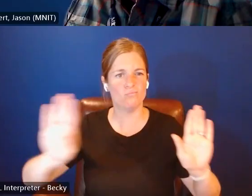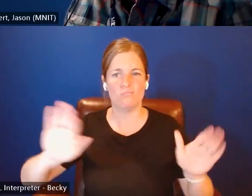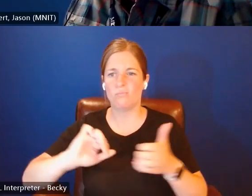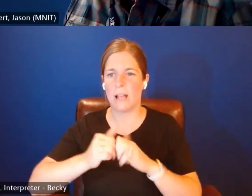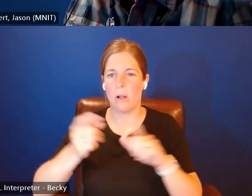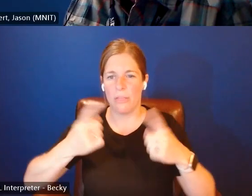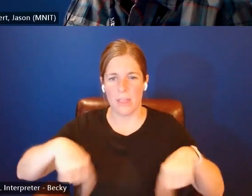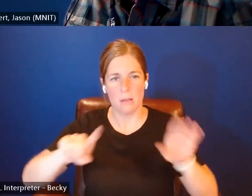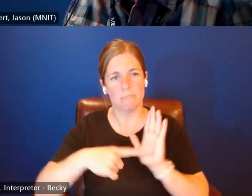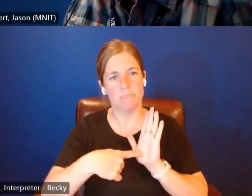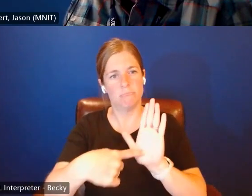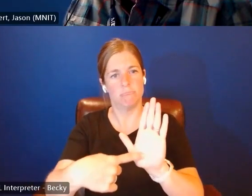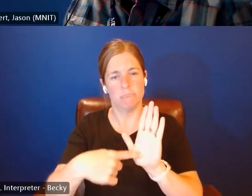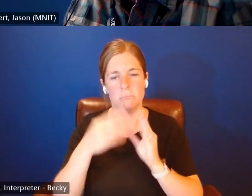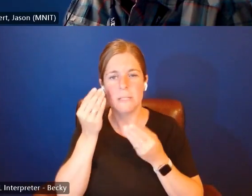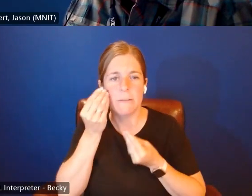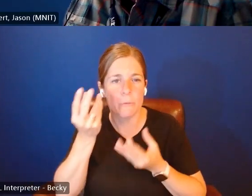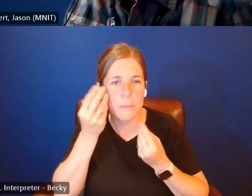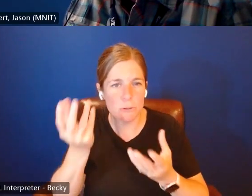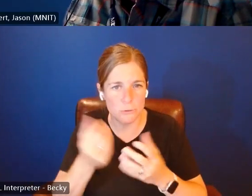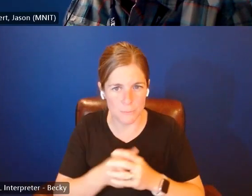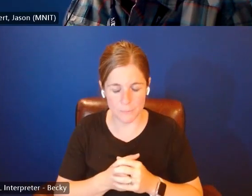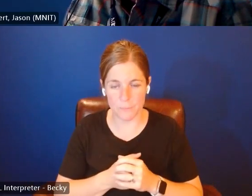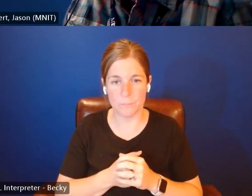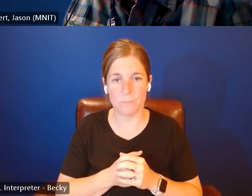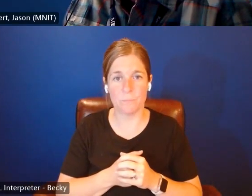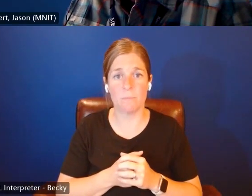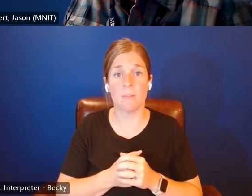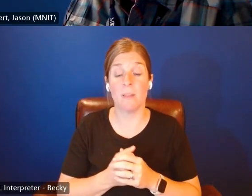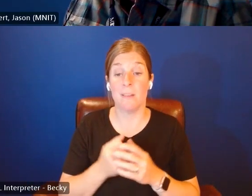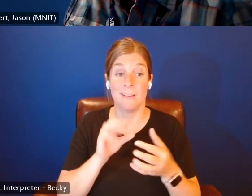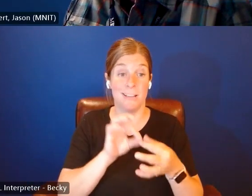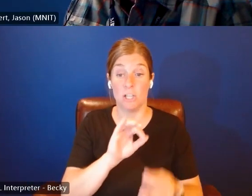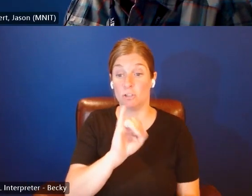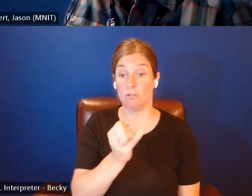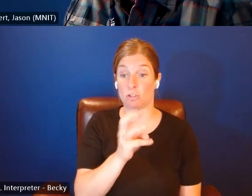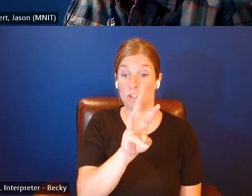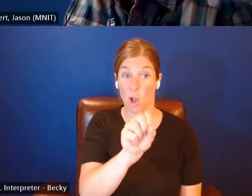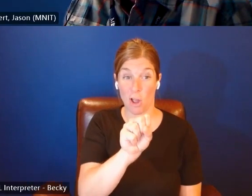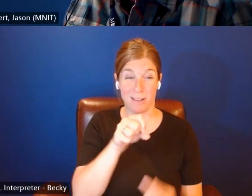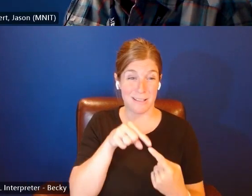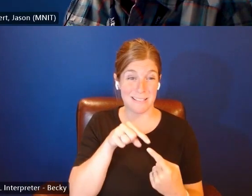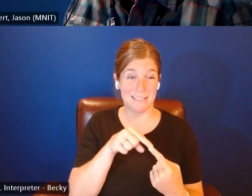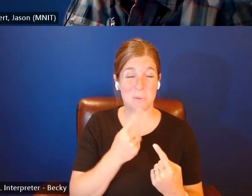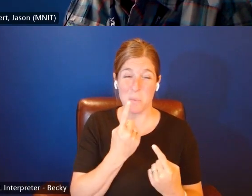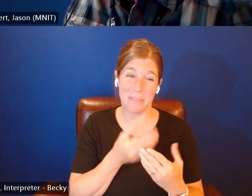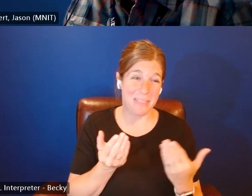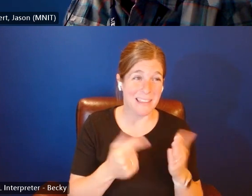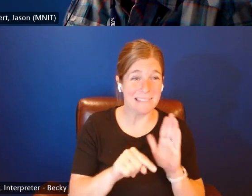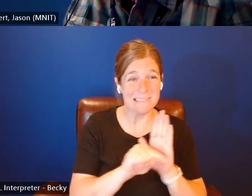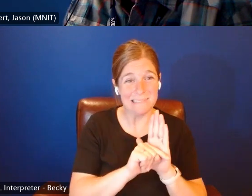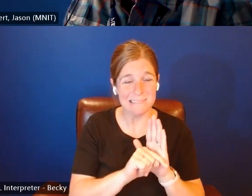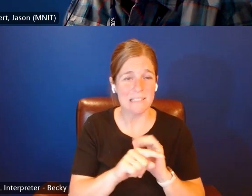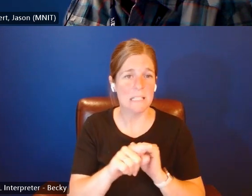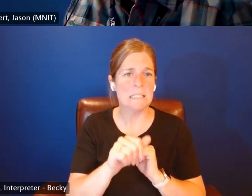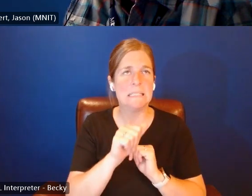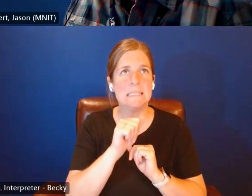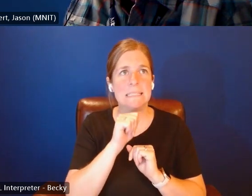And one of the things about JAWS is that it doesn't always give you orientation to your page.